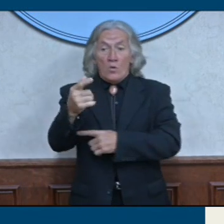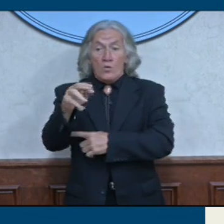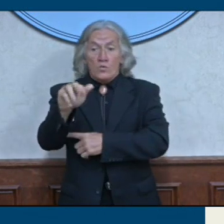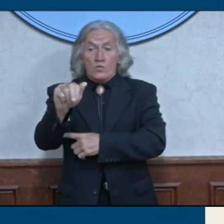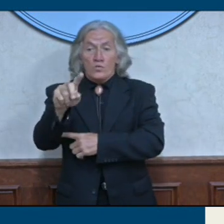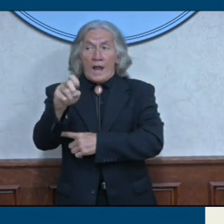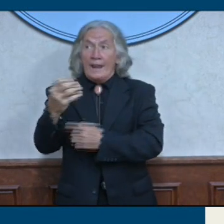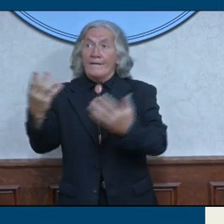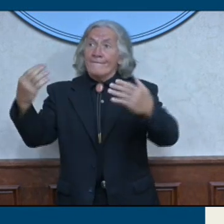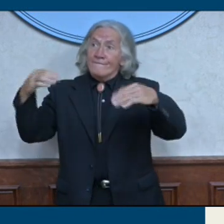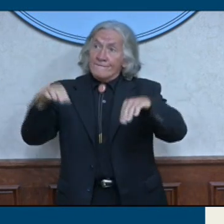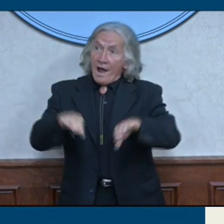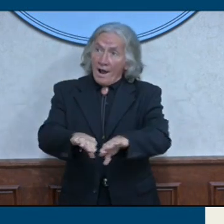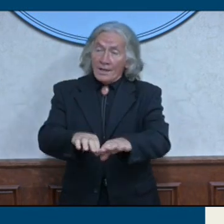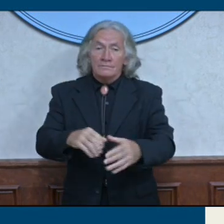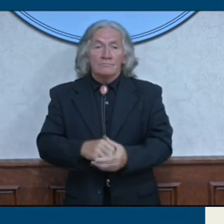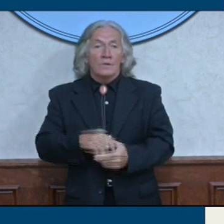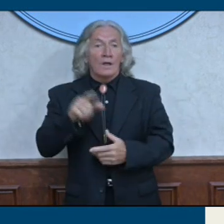HOSPITAL AT THIS POINT IN